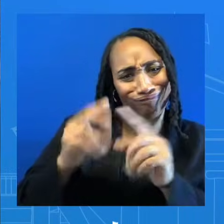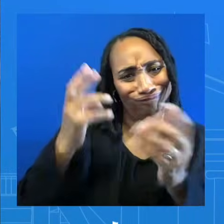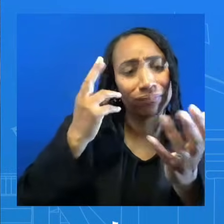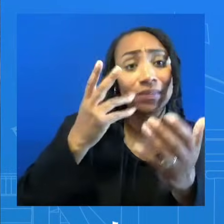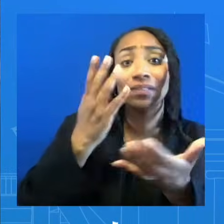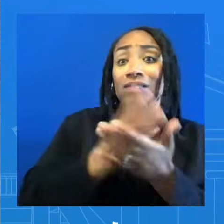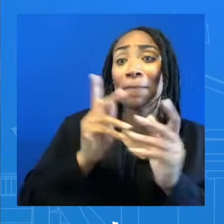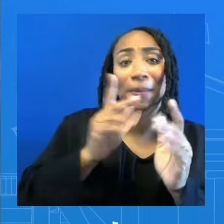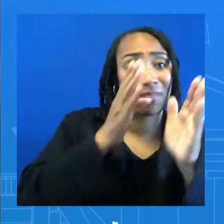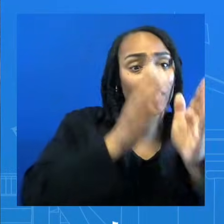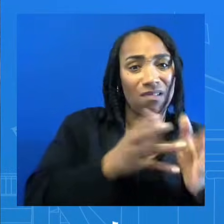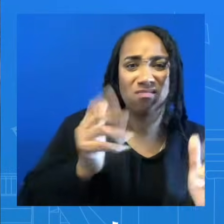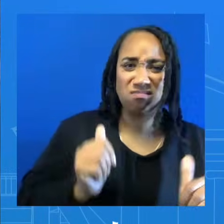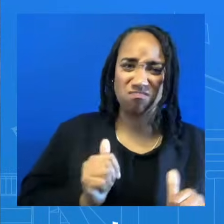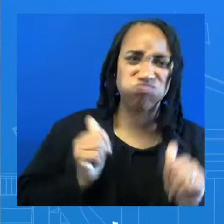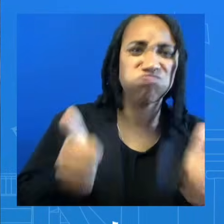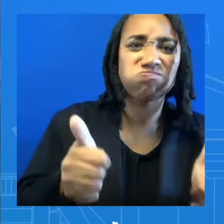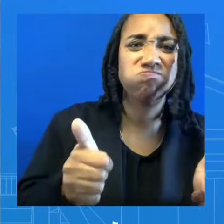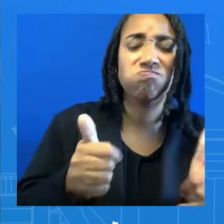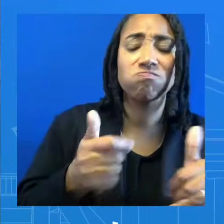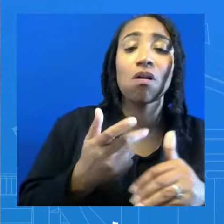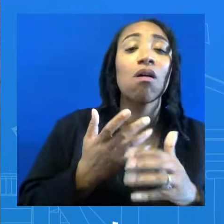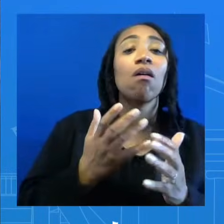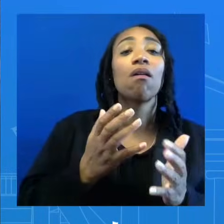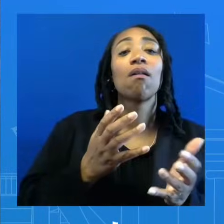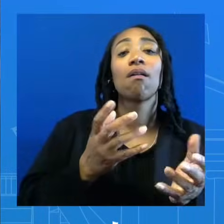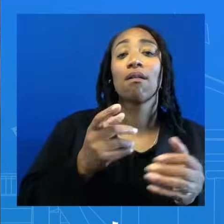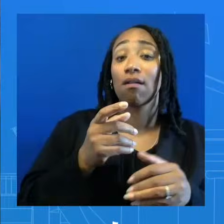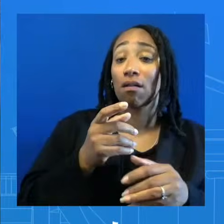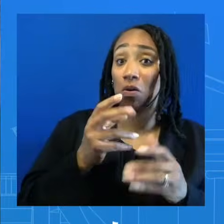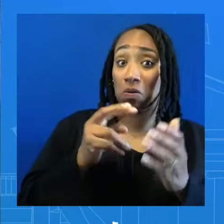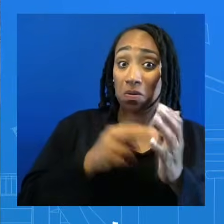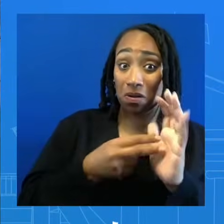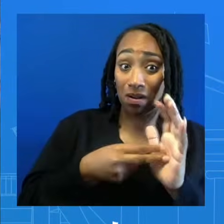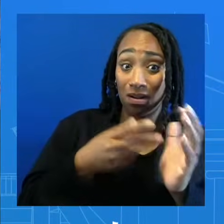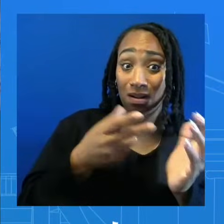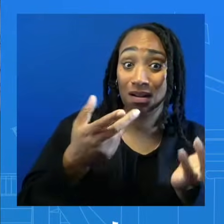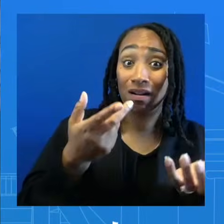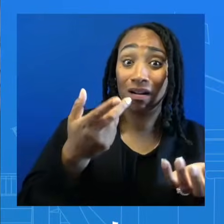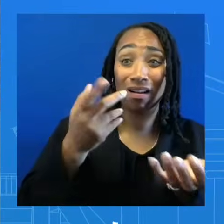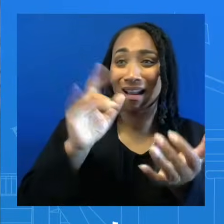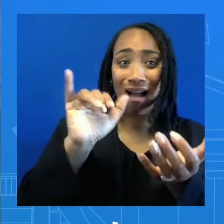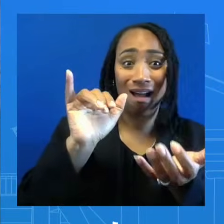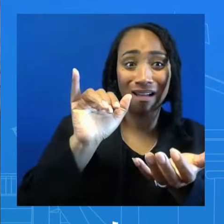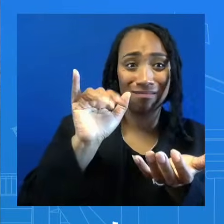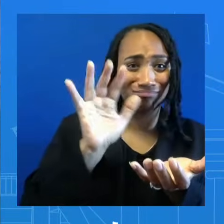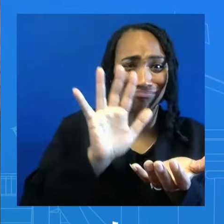that there's something like 9,000 addition- additional petitioners, some of whom are chronically ill,